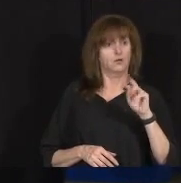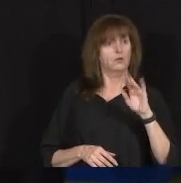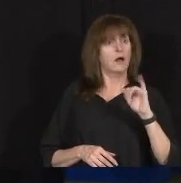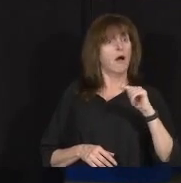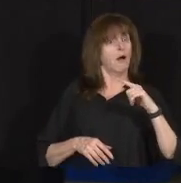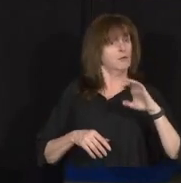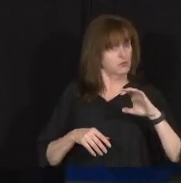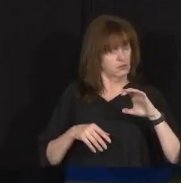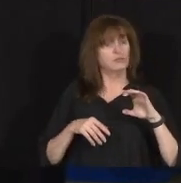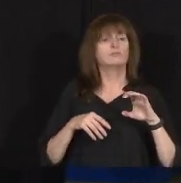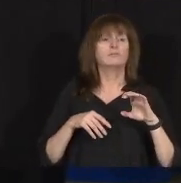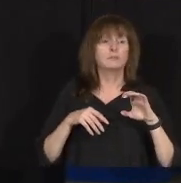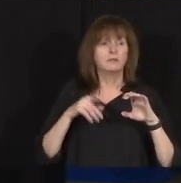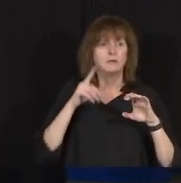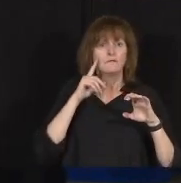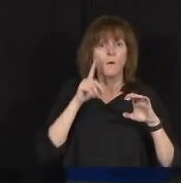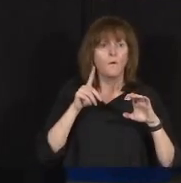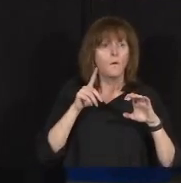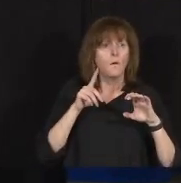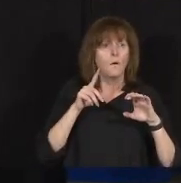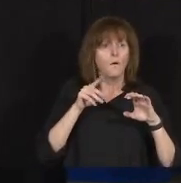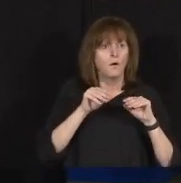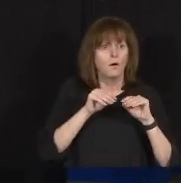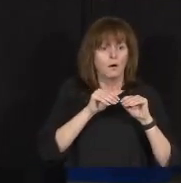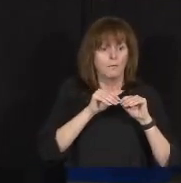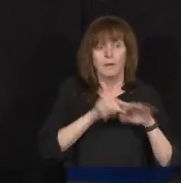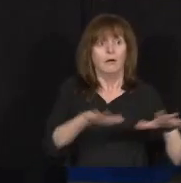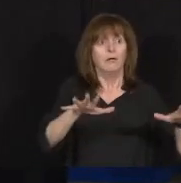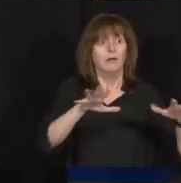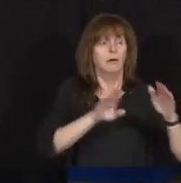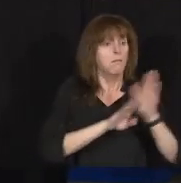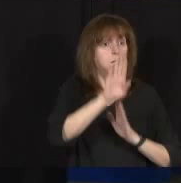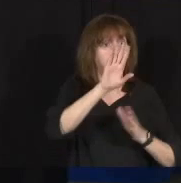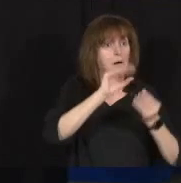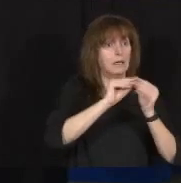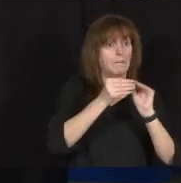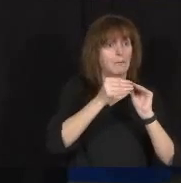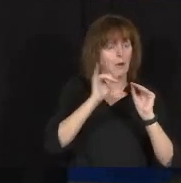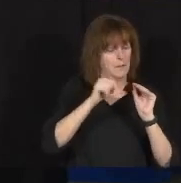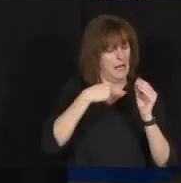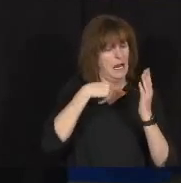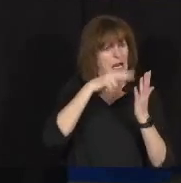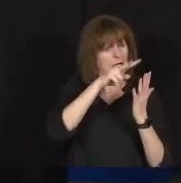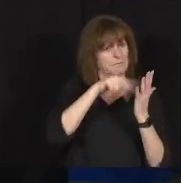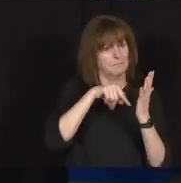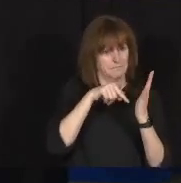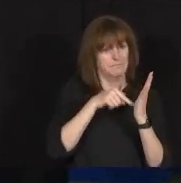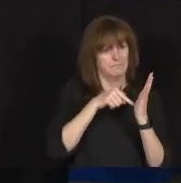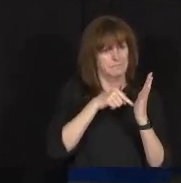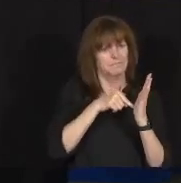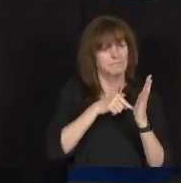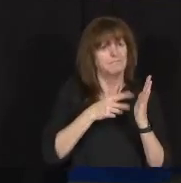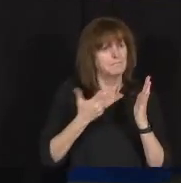p eople with certain underlying illnesses and people with s ome disabilities l ike Parkinson's a